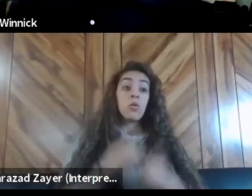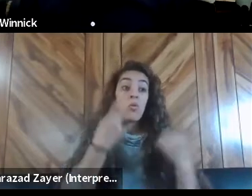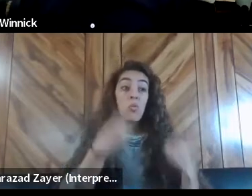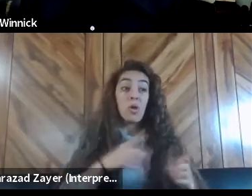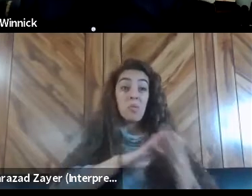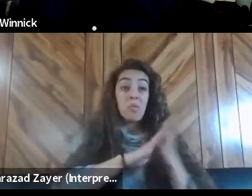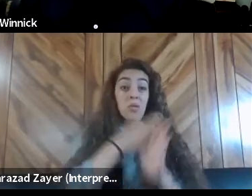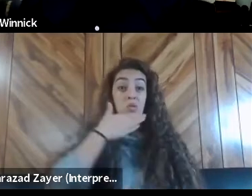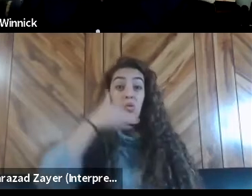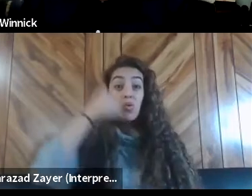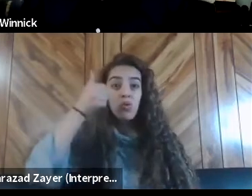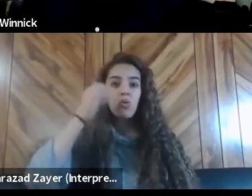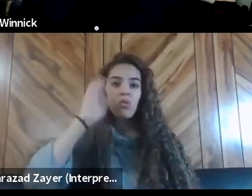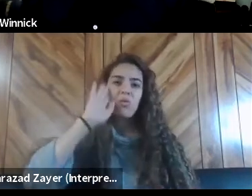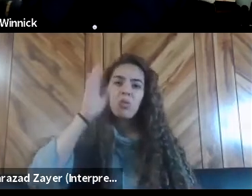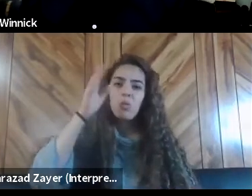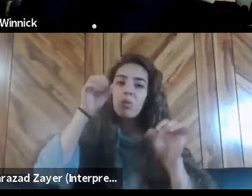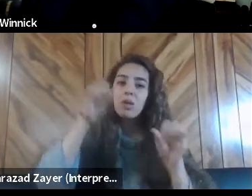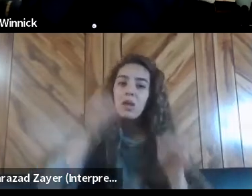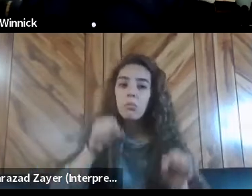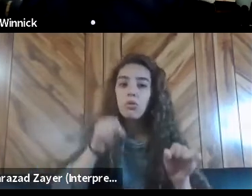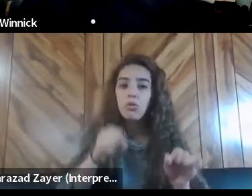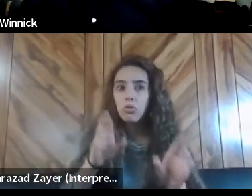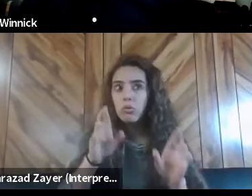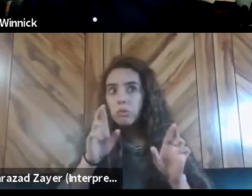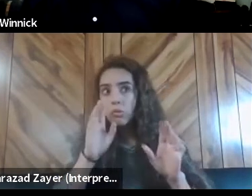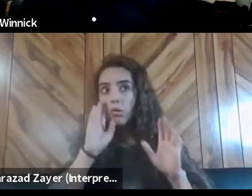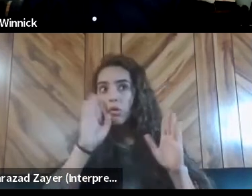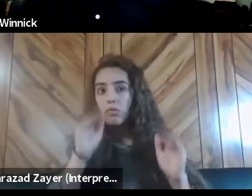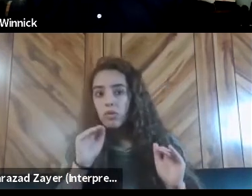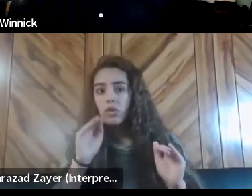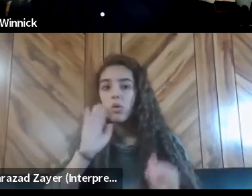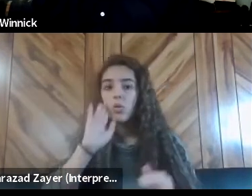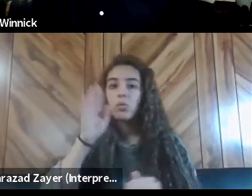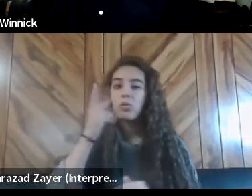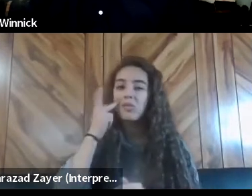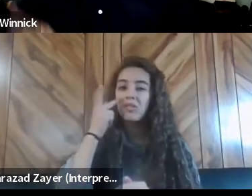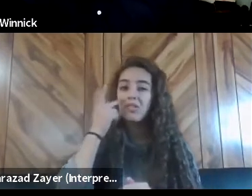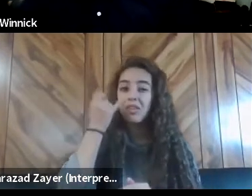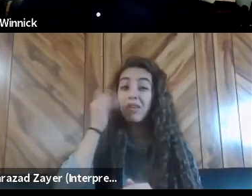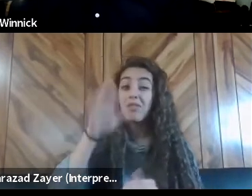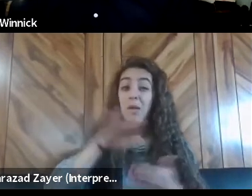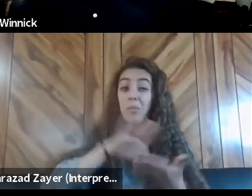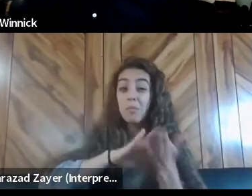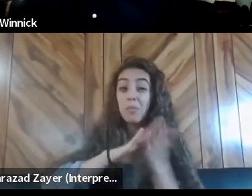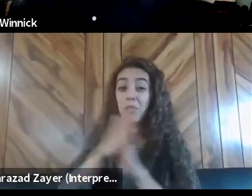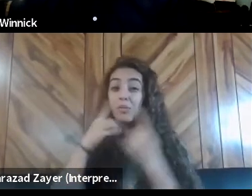own, he'll be able to, we'll see how successful that turns out. And I'll let you know in the next chapter of this in a few.